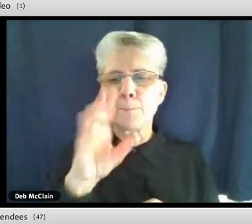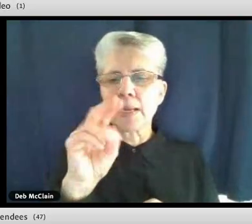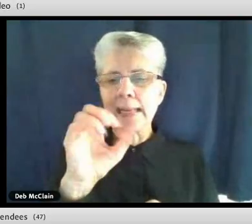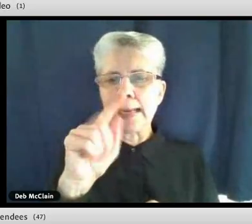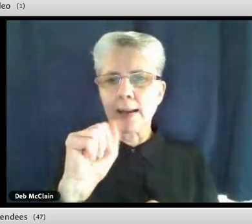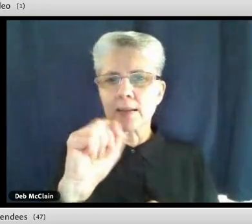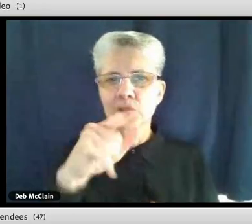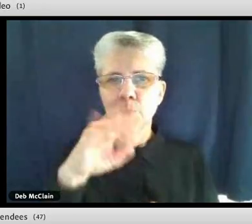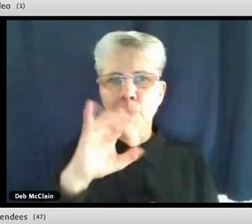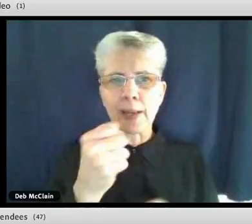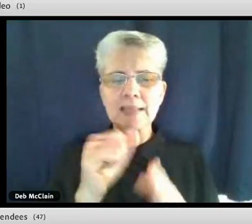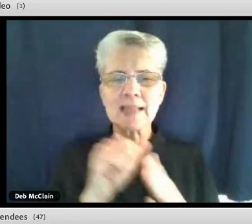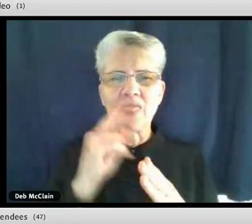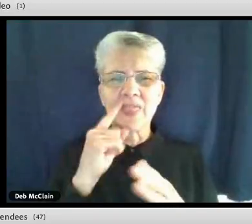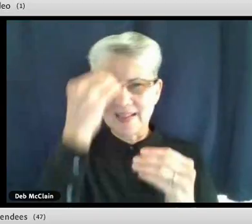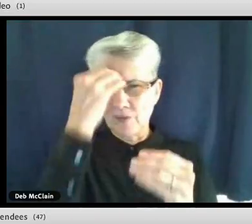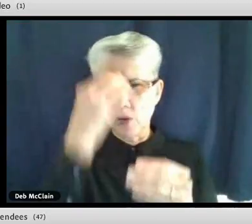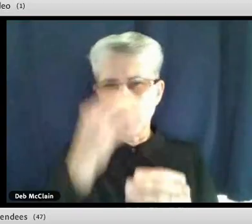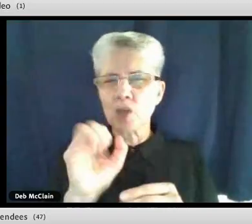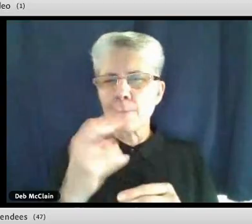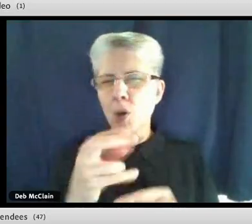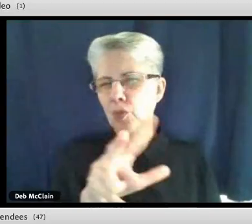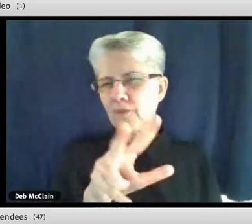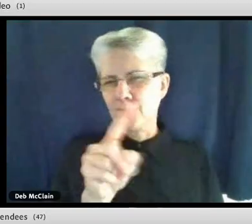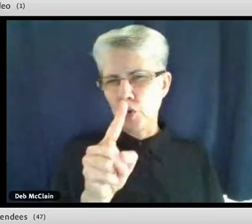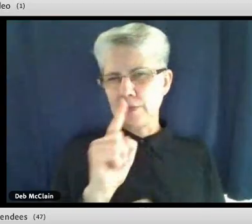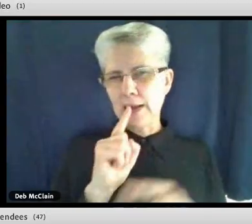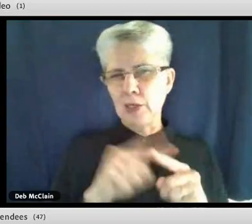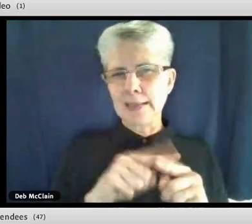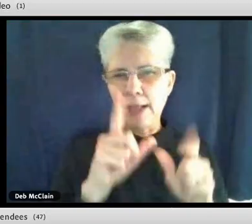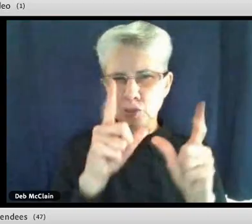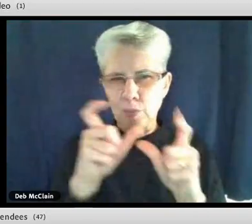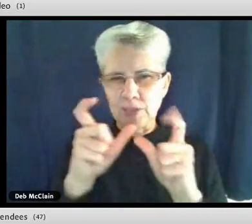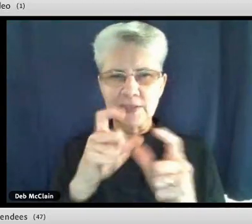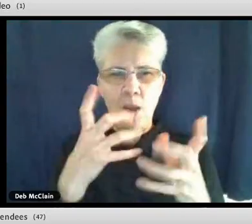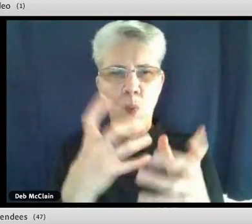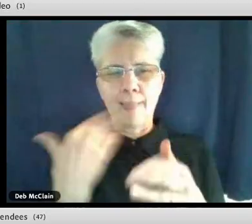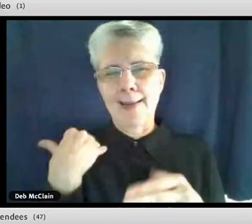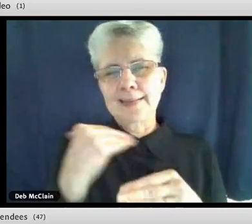and this data is as of March 31st. I couldn't get quite the screenshots I wanted to last night,